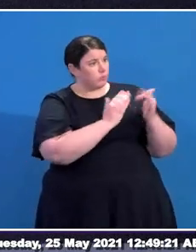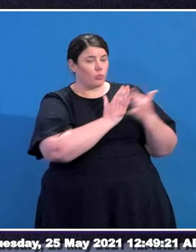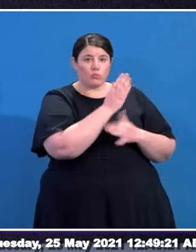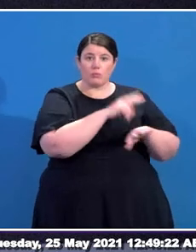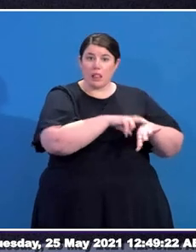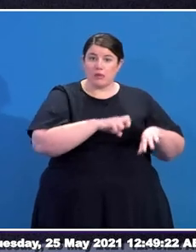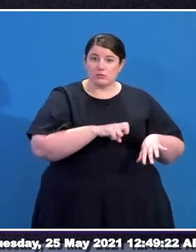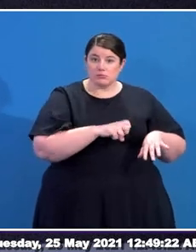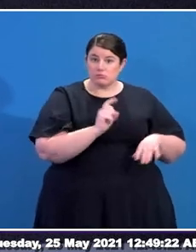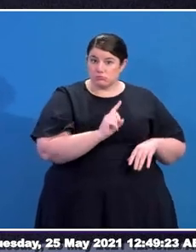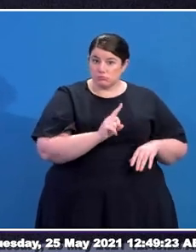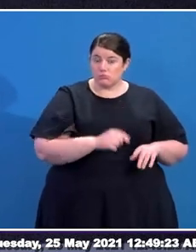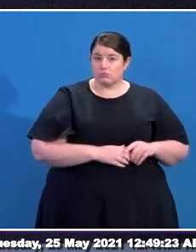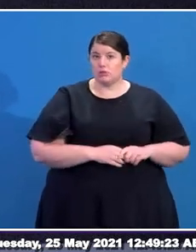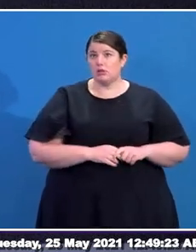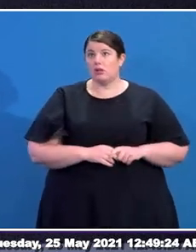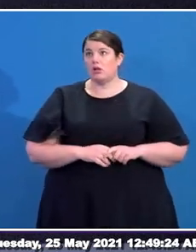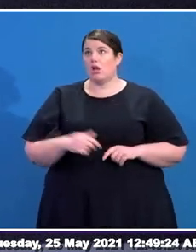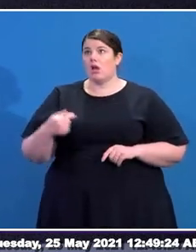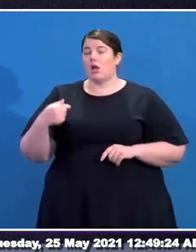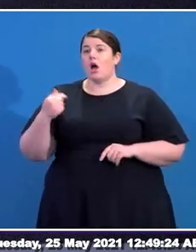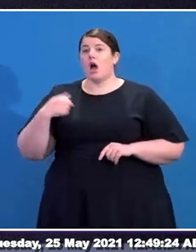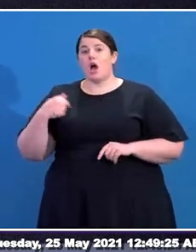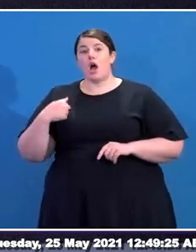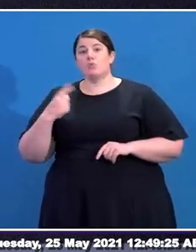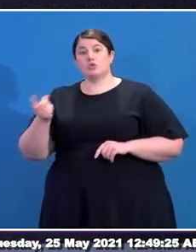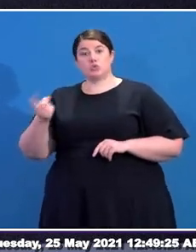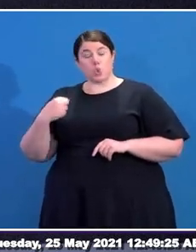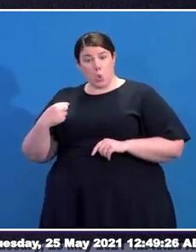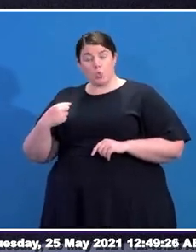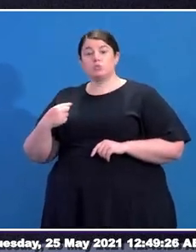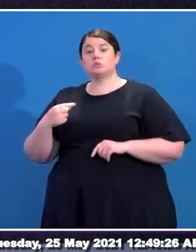I was advised that they were carrying out investigations,